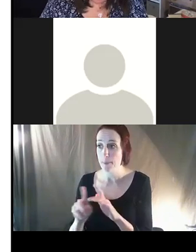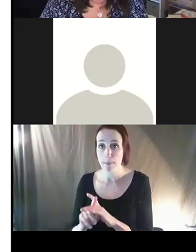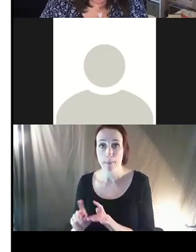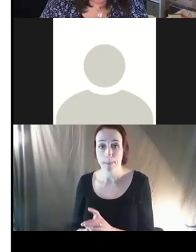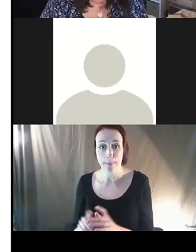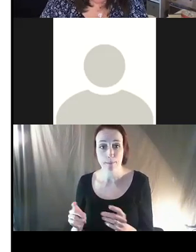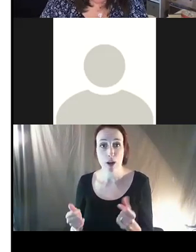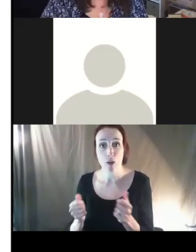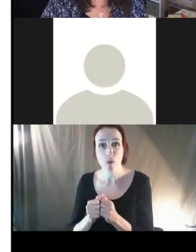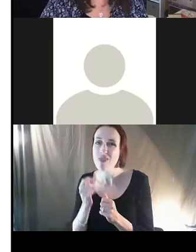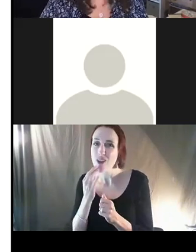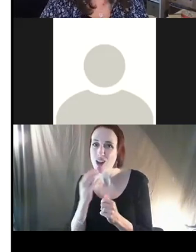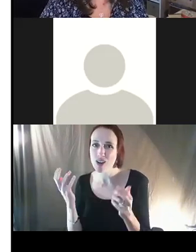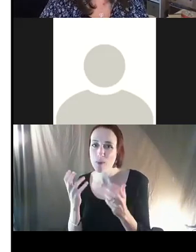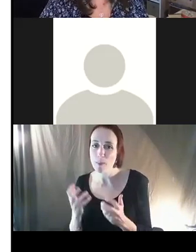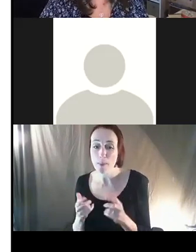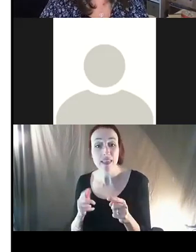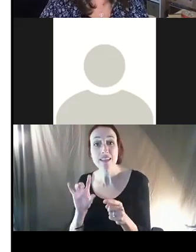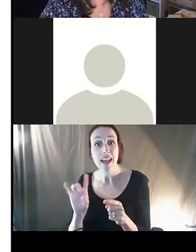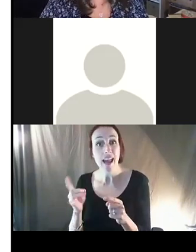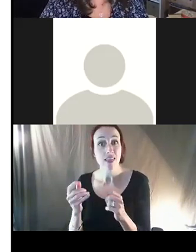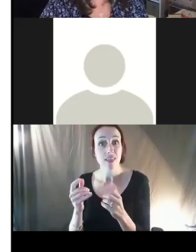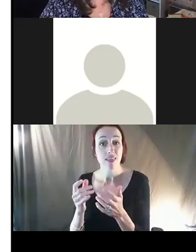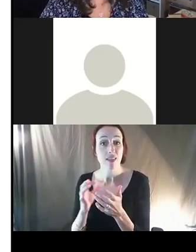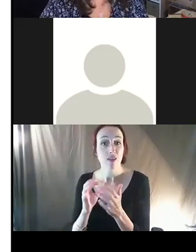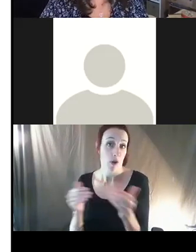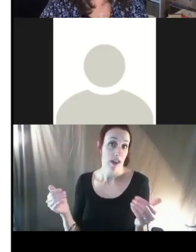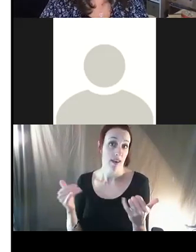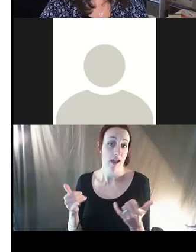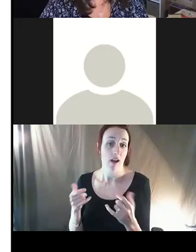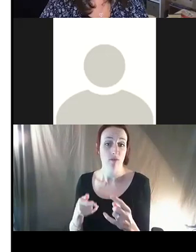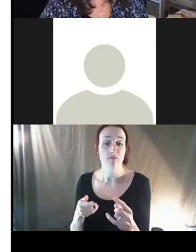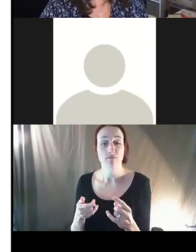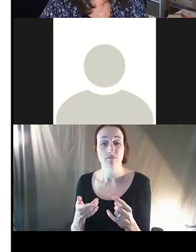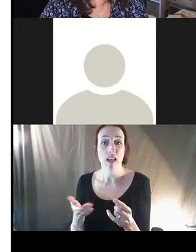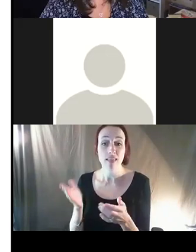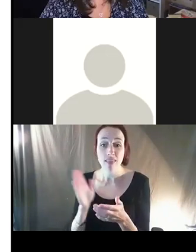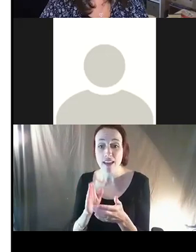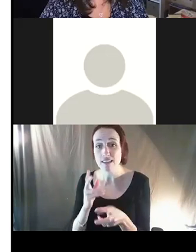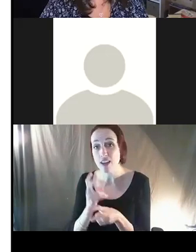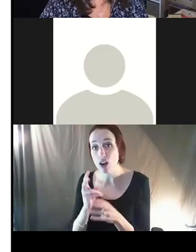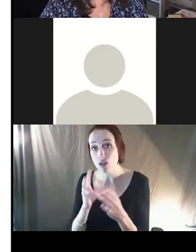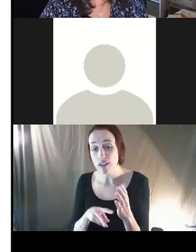score of 8 with fewer hard to read sentences and no instances of passive voice.